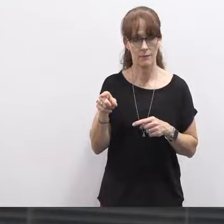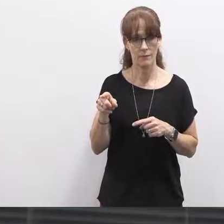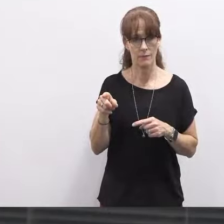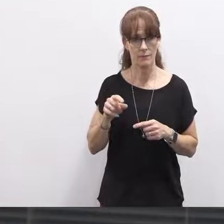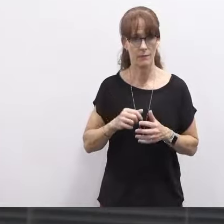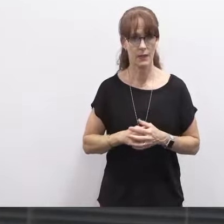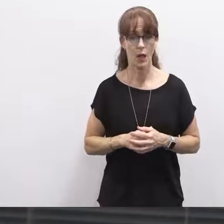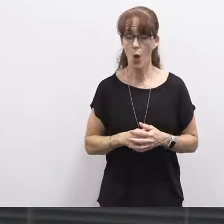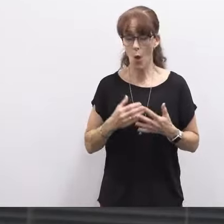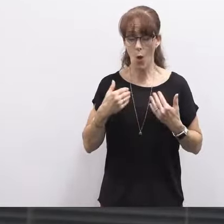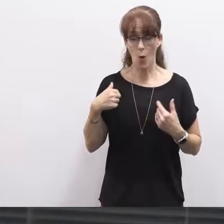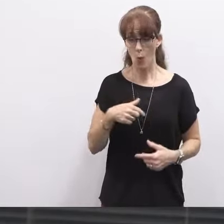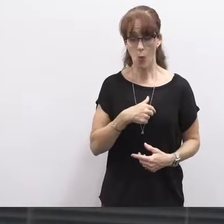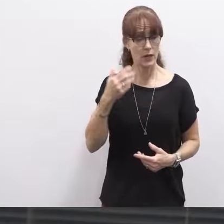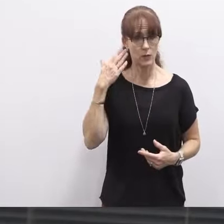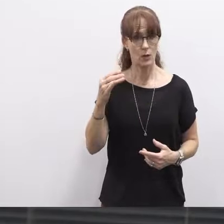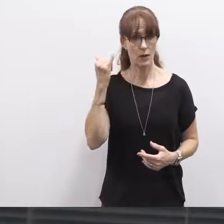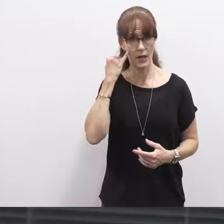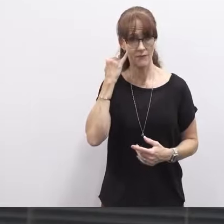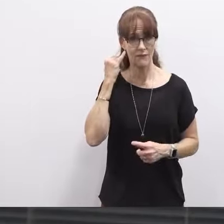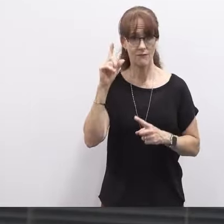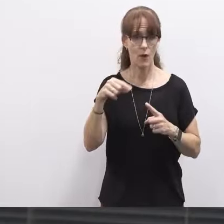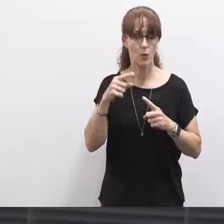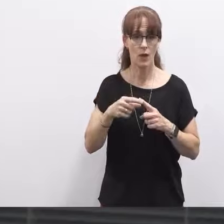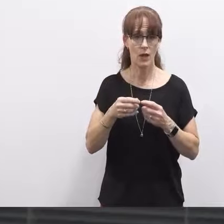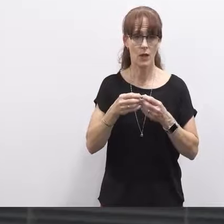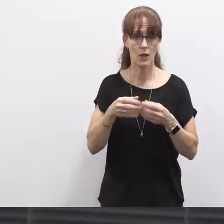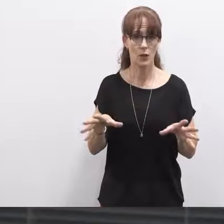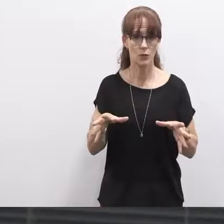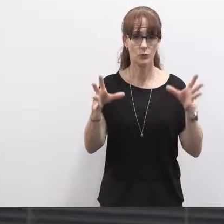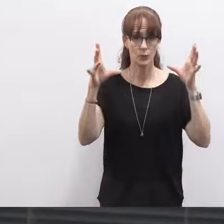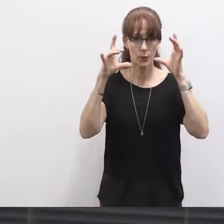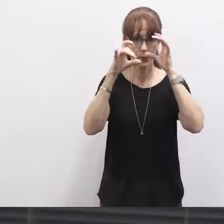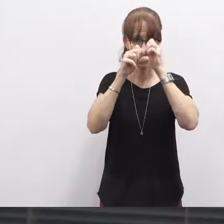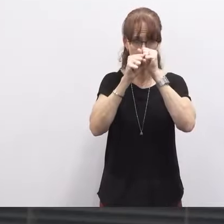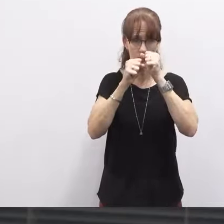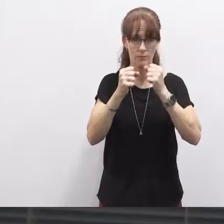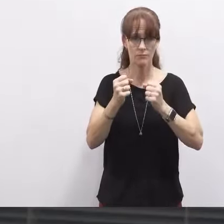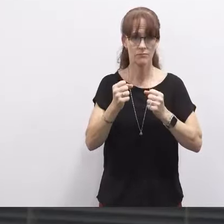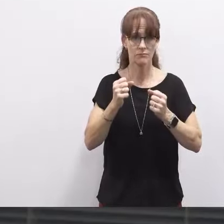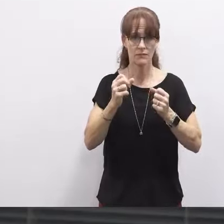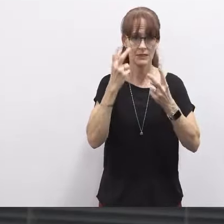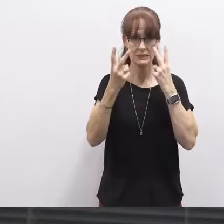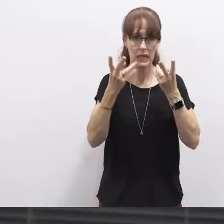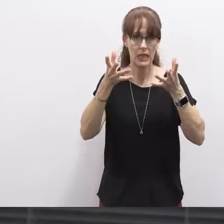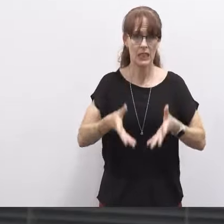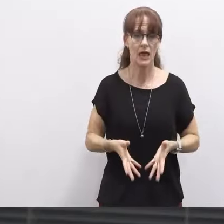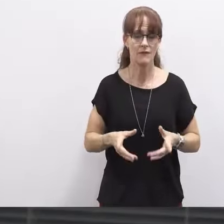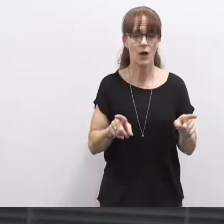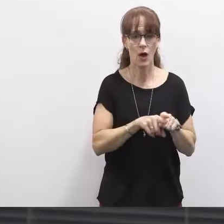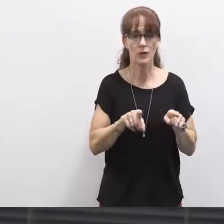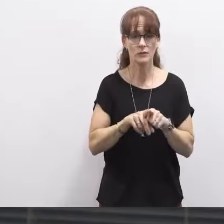We do not know if or when he will lose what little sight he has left. He also has been diagnosed with depression.